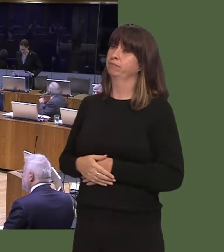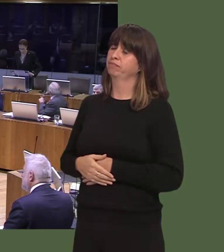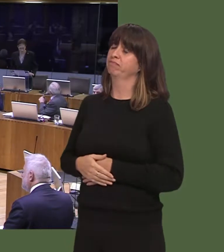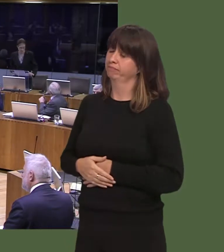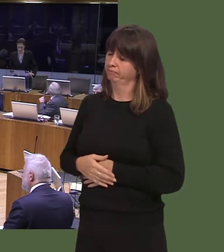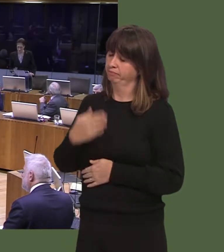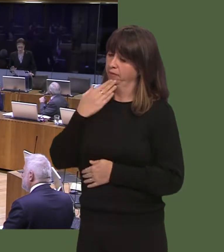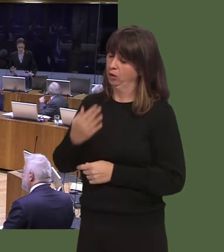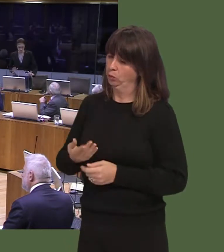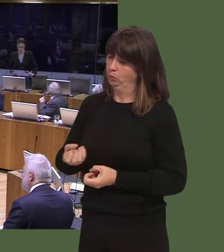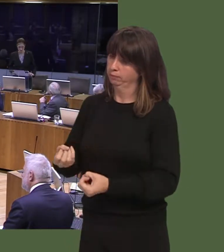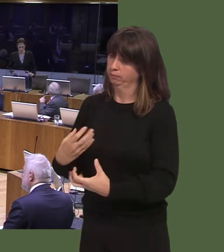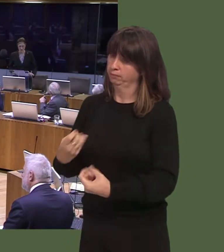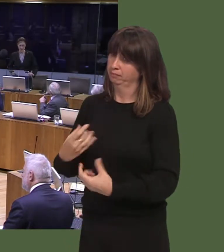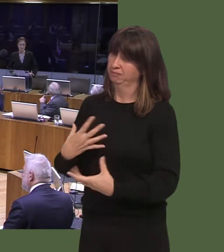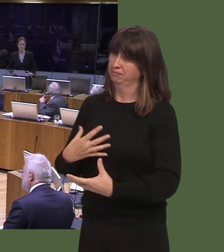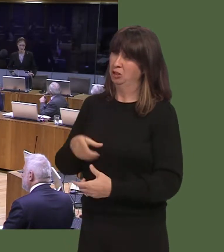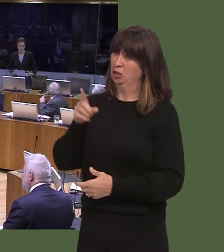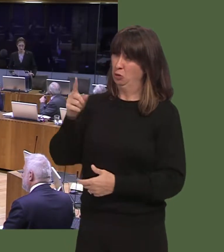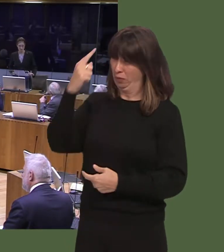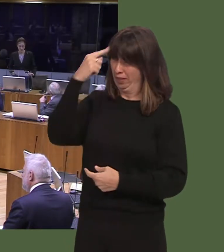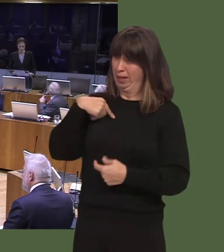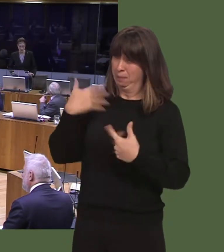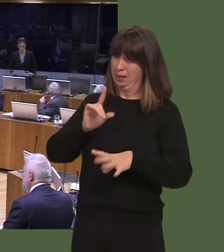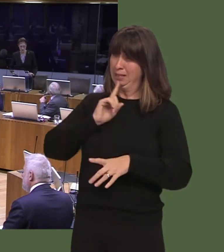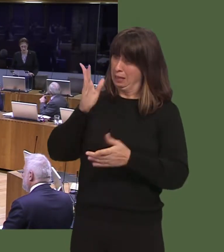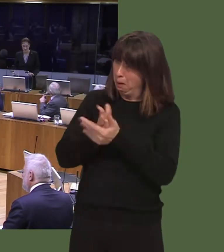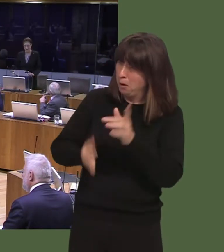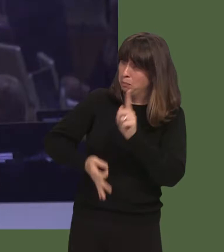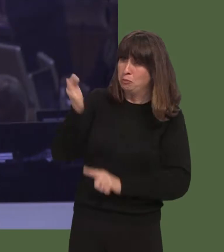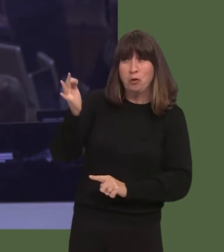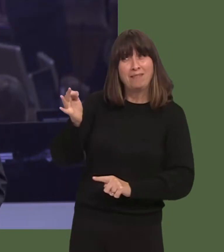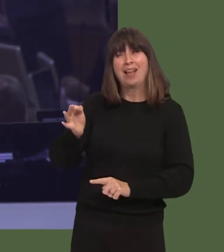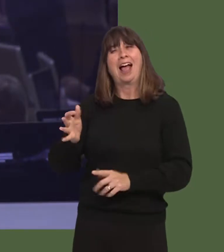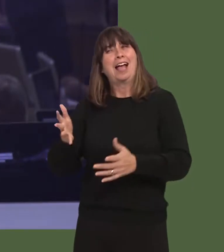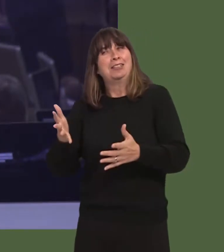I'm sure you'd like to make that inference from my question, but, in your final speech